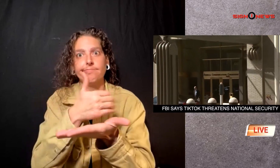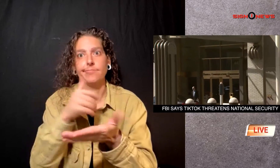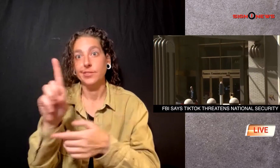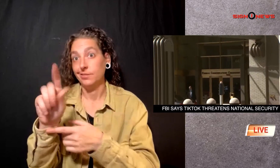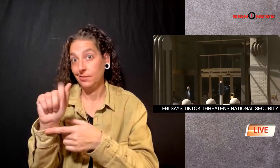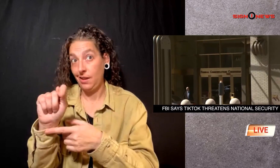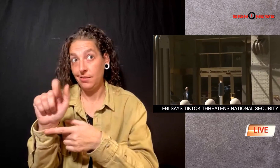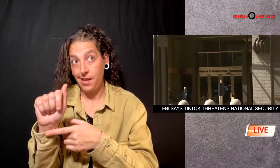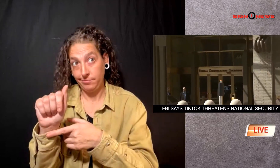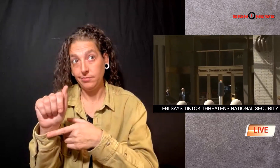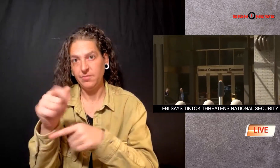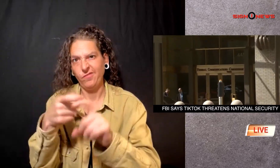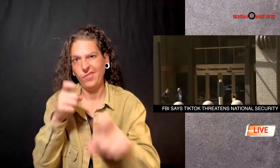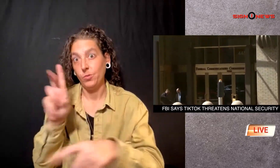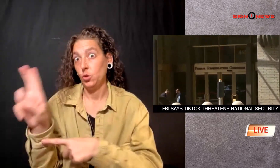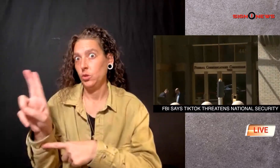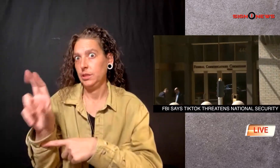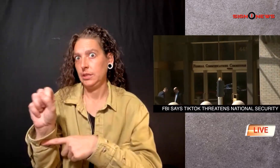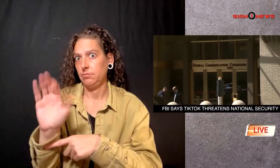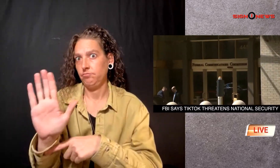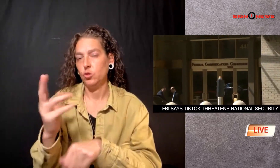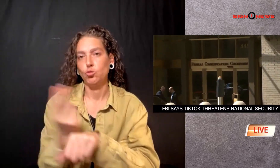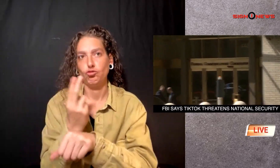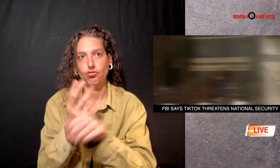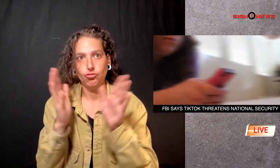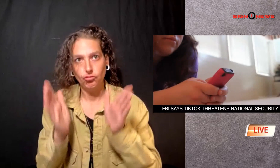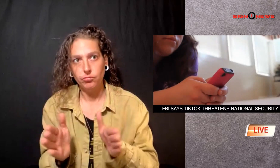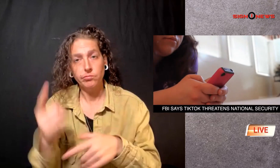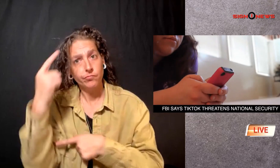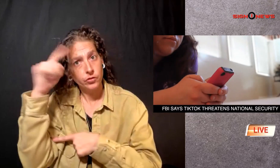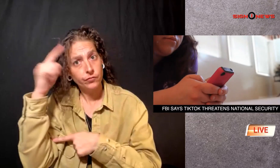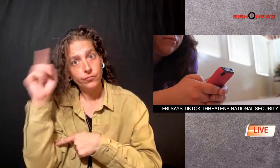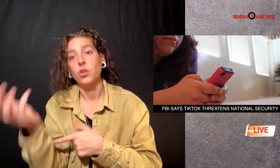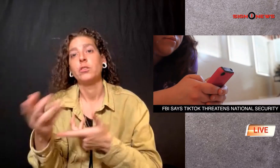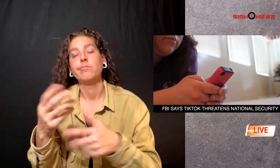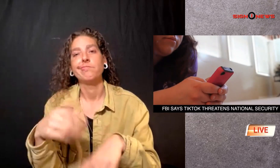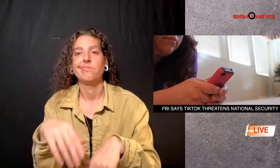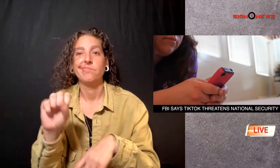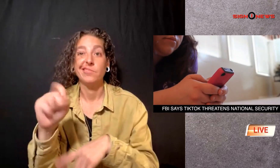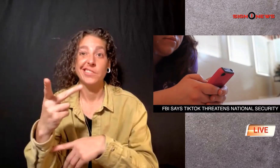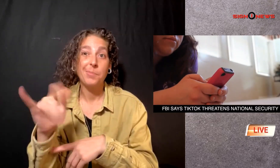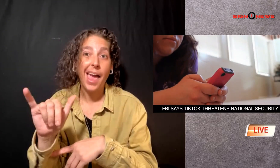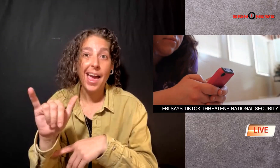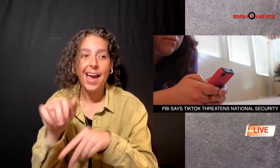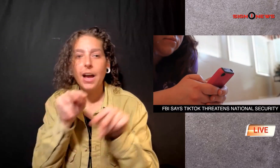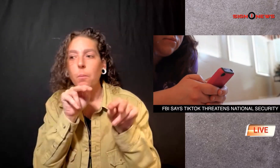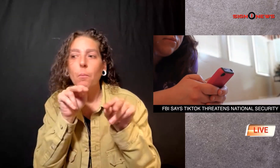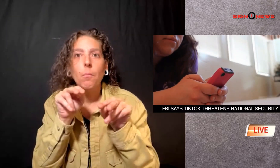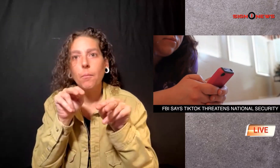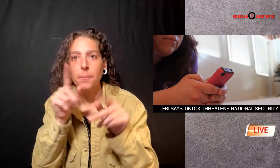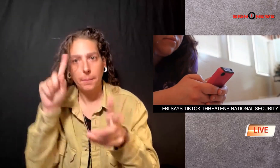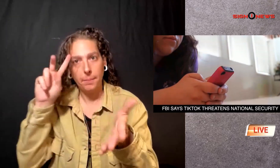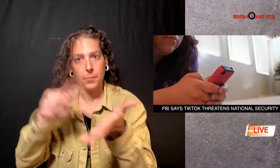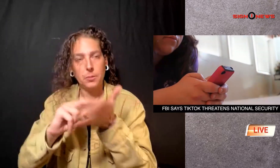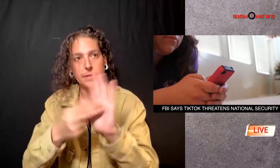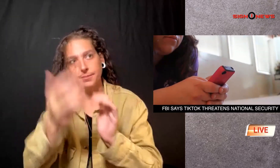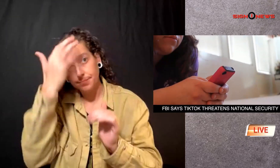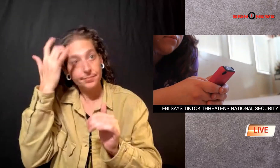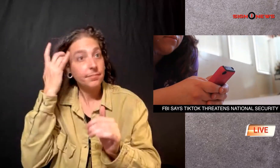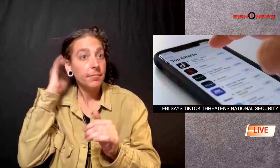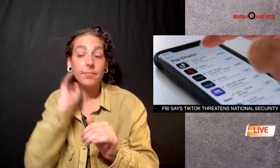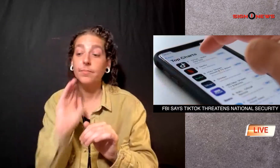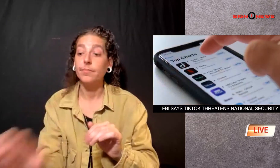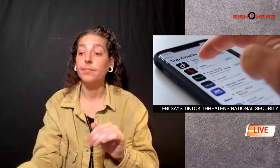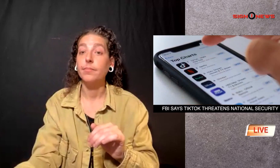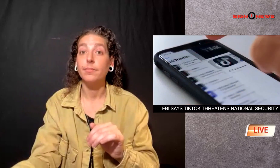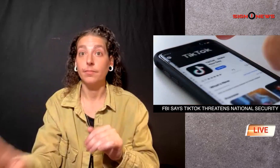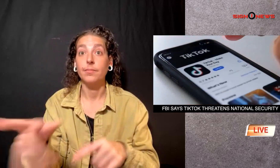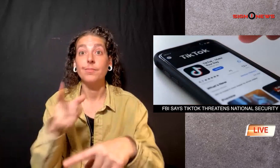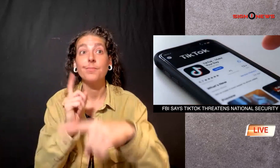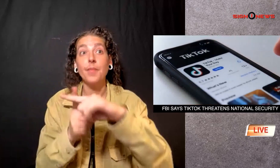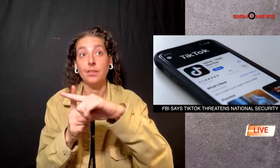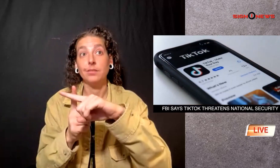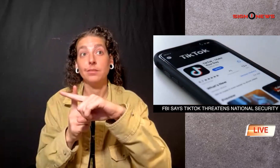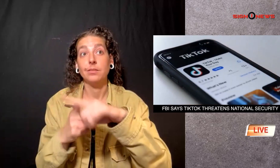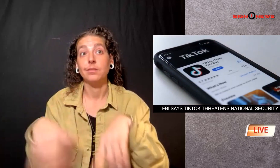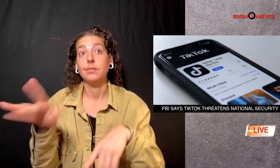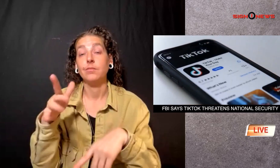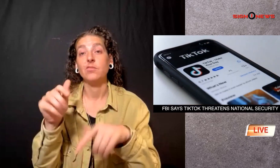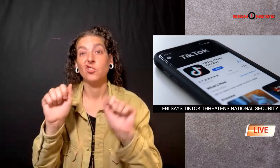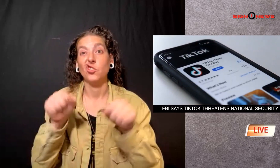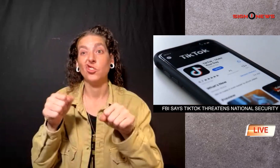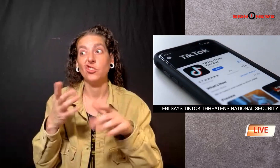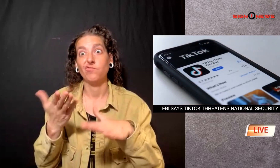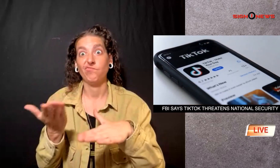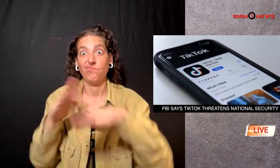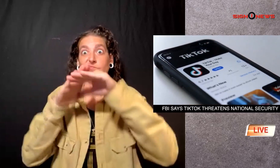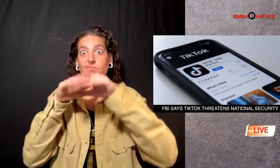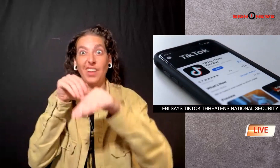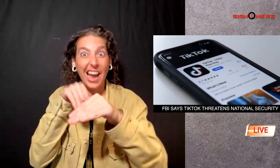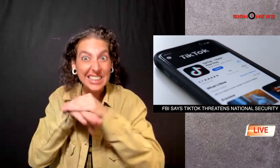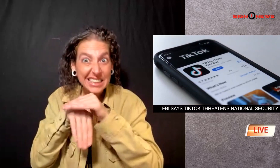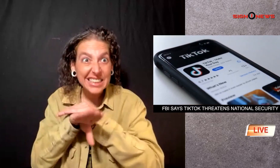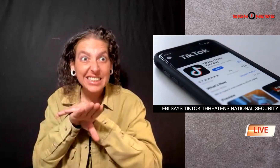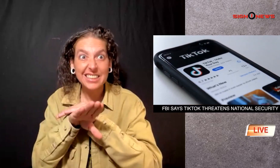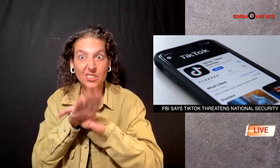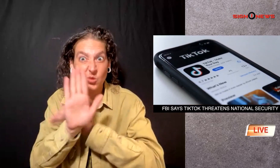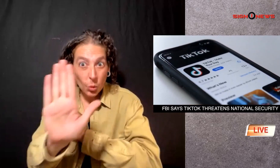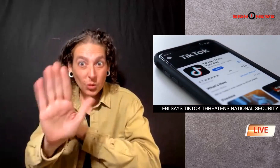data from US users for spying purposes and could gain access to your device through